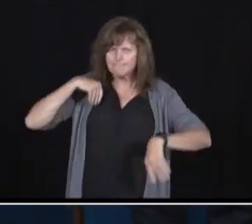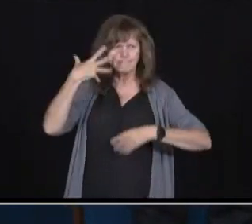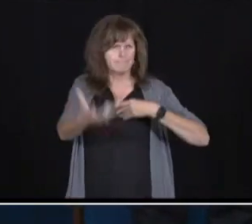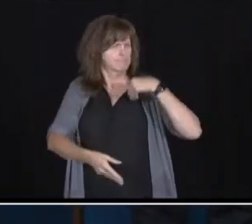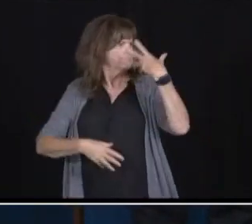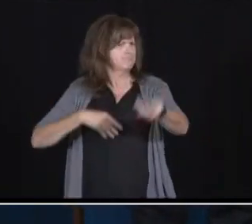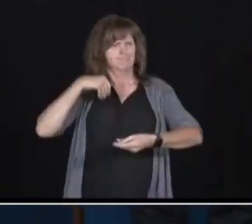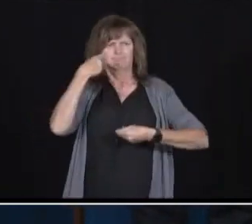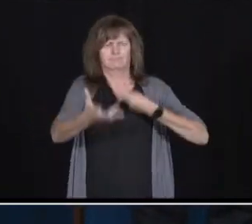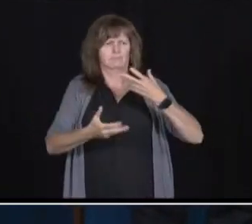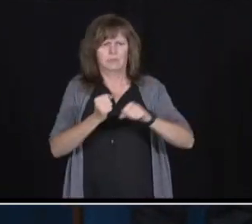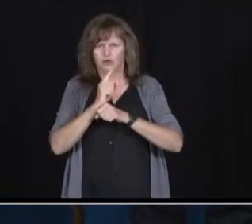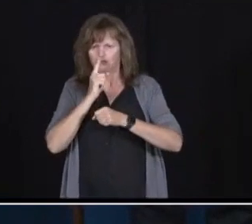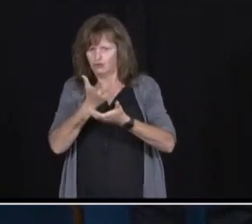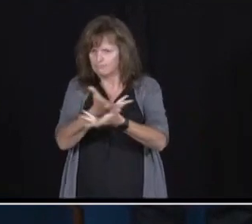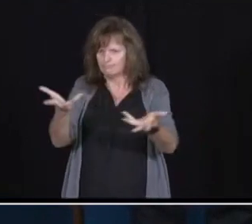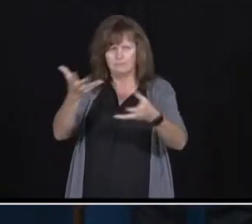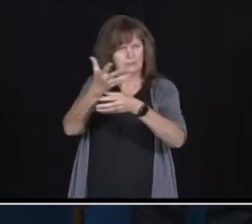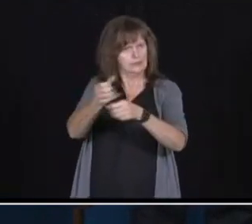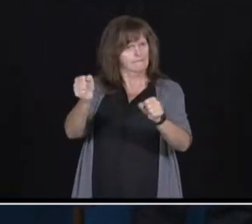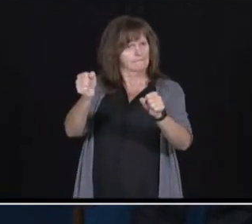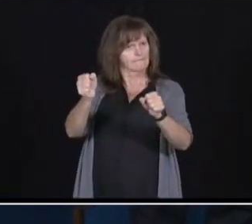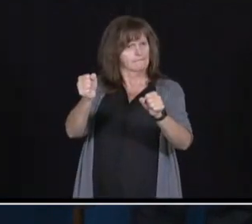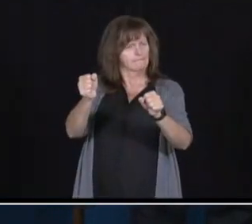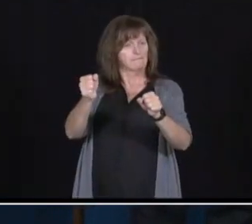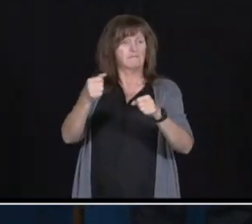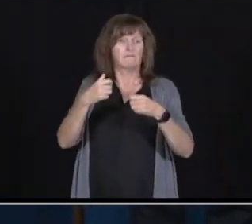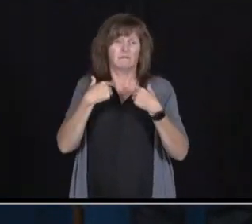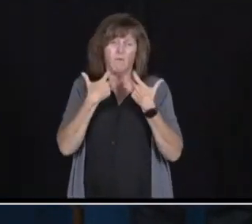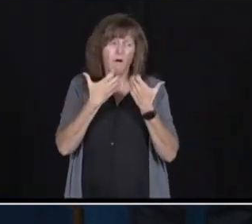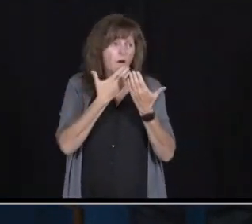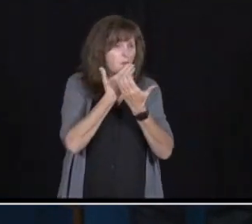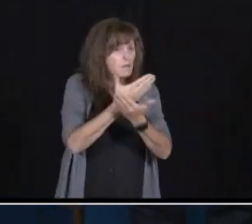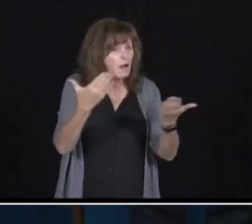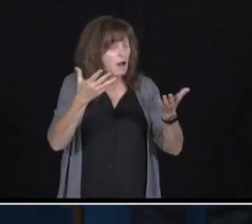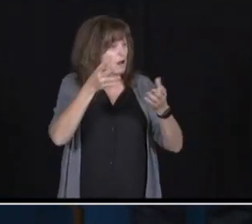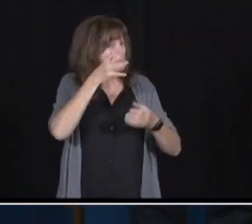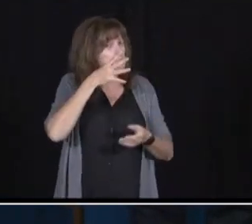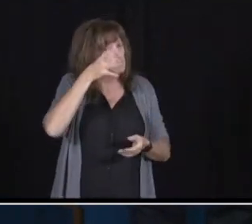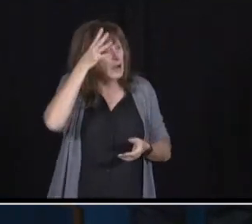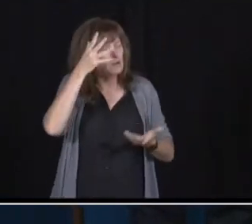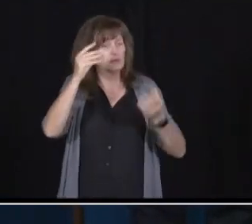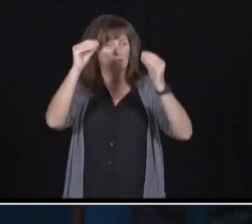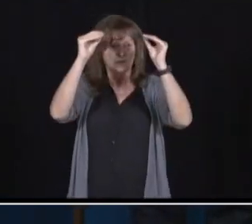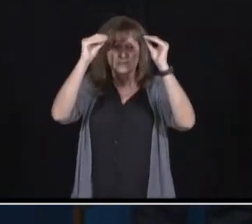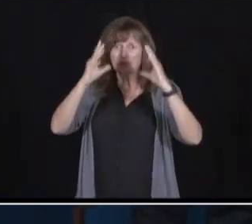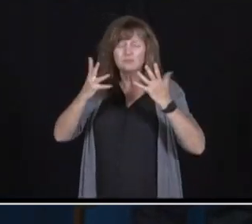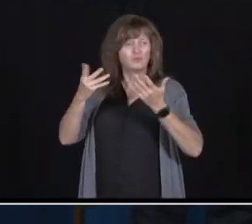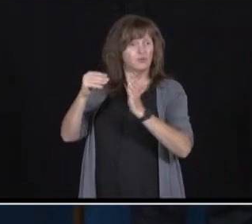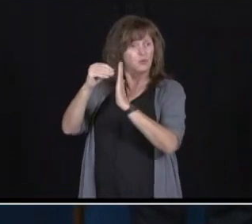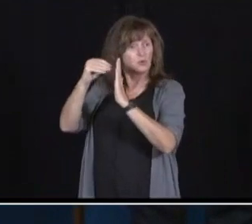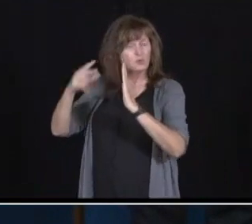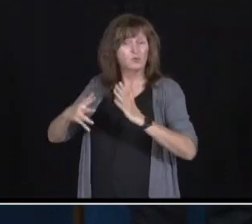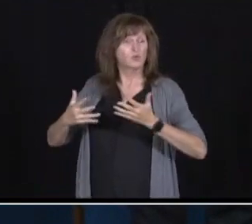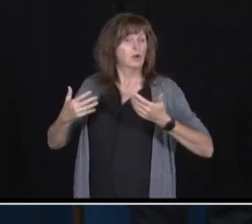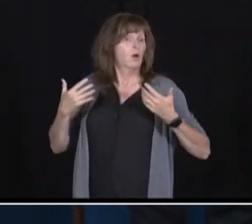We have said all along, we will not put your child or staff at risk. We have pulled at all the stouts for the 2